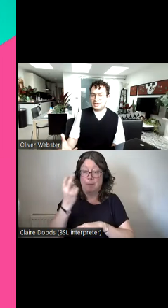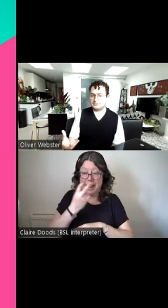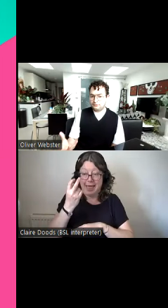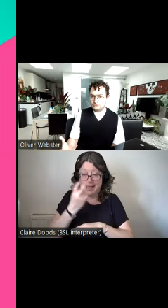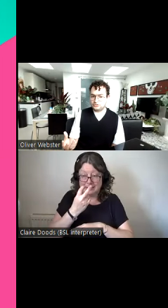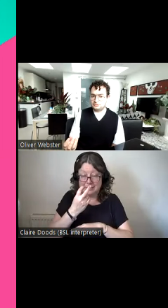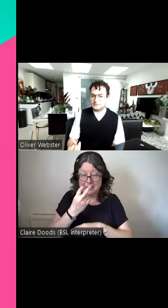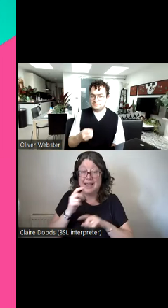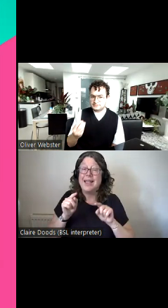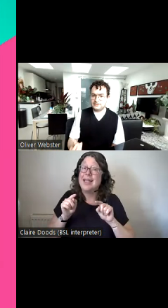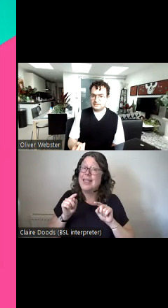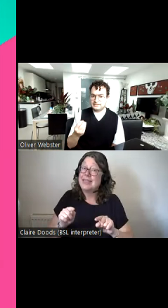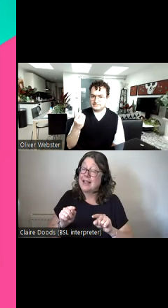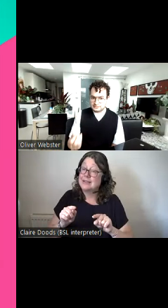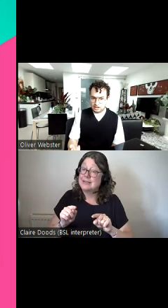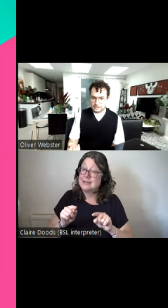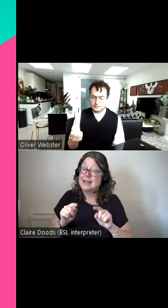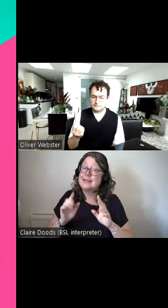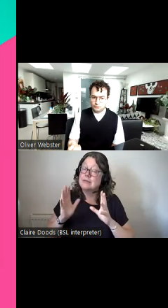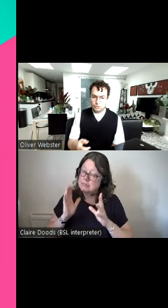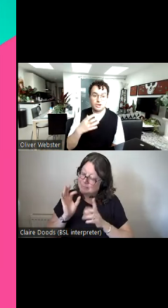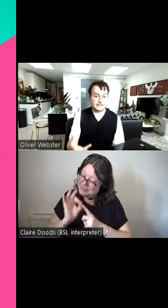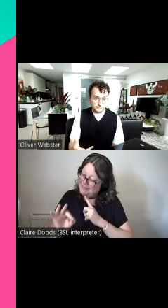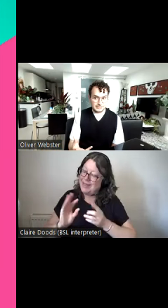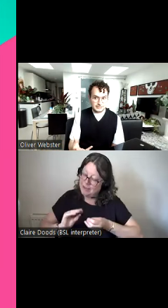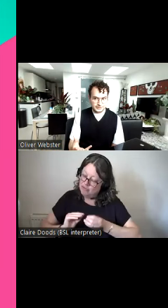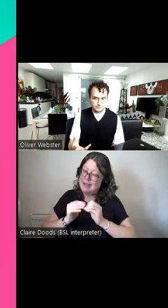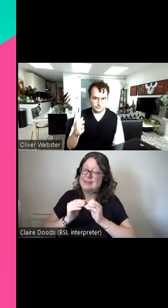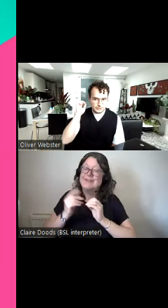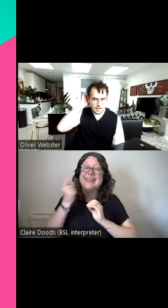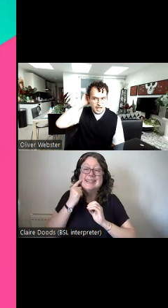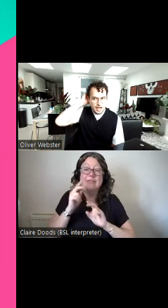That is a font that has been specifically designed for legibility.